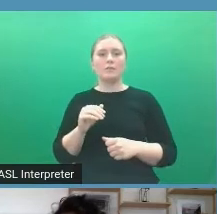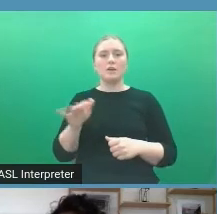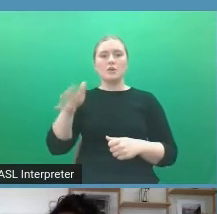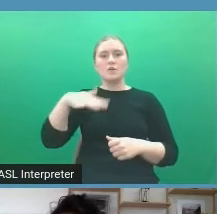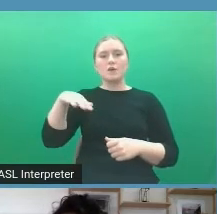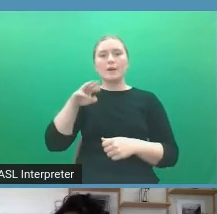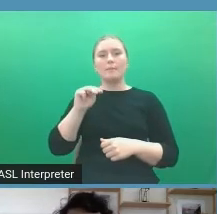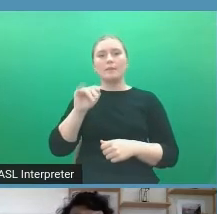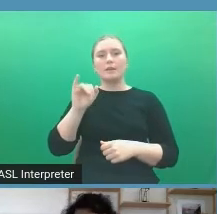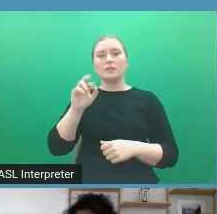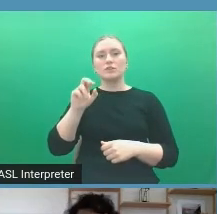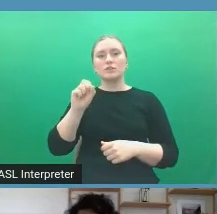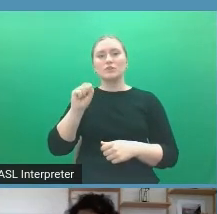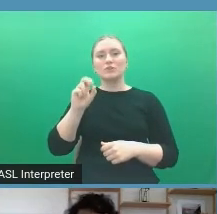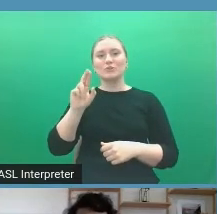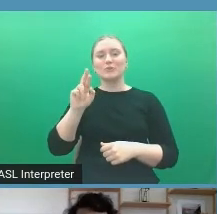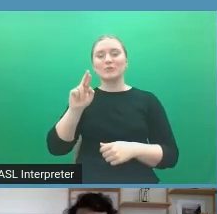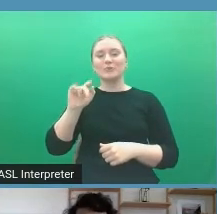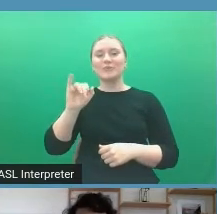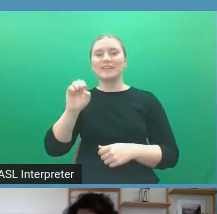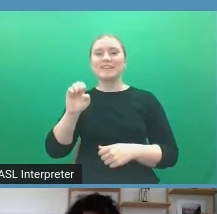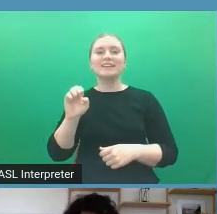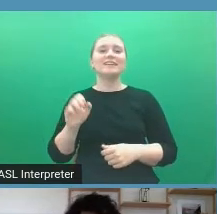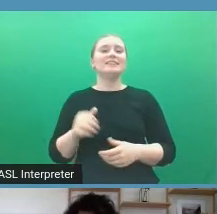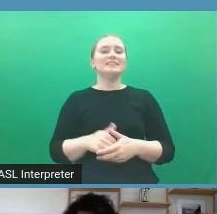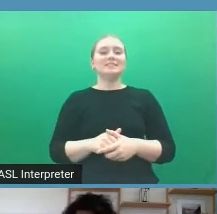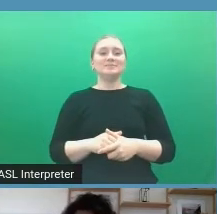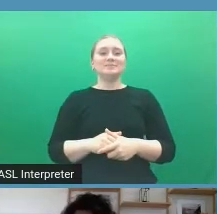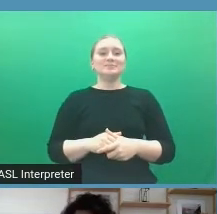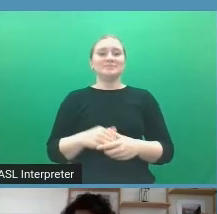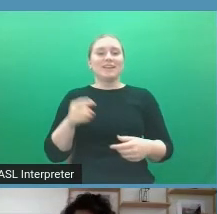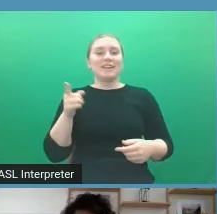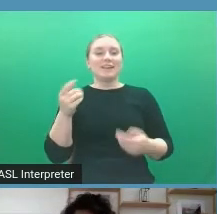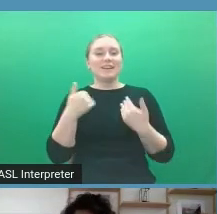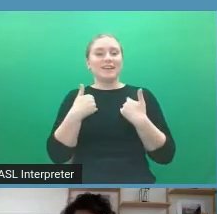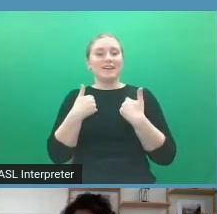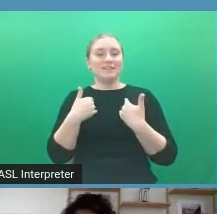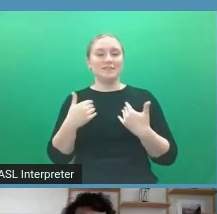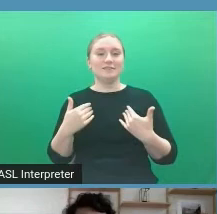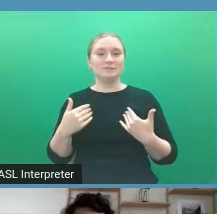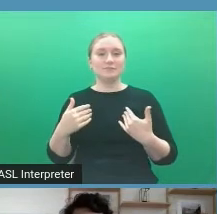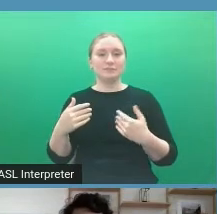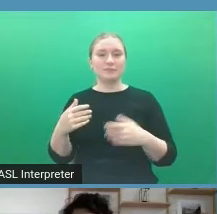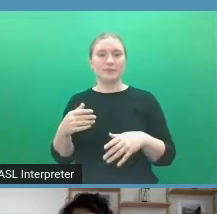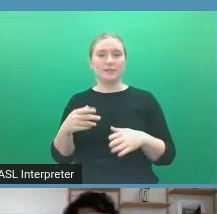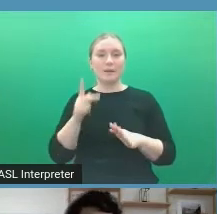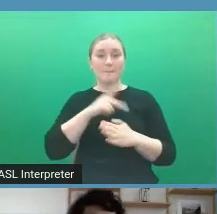n addition to some tiles from the roof. We were at this project site, and we actually saw a pile of